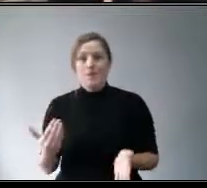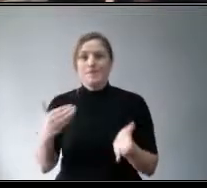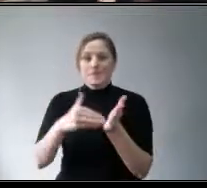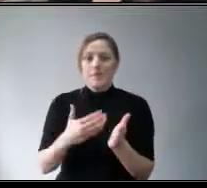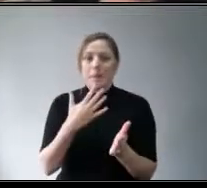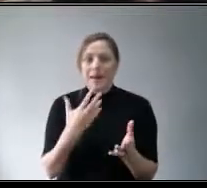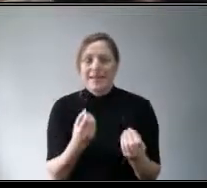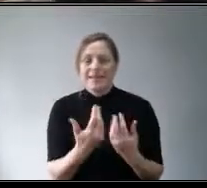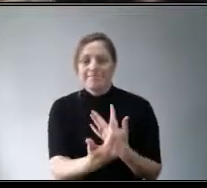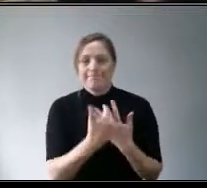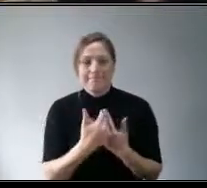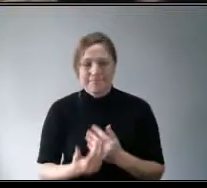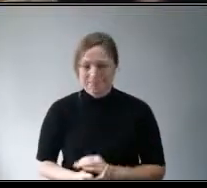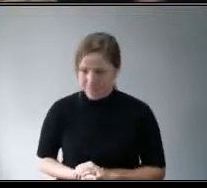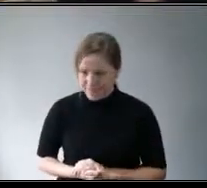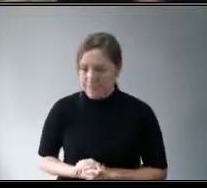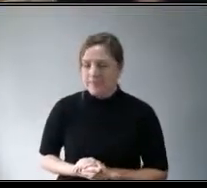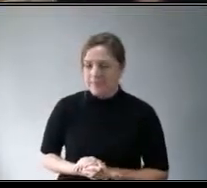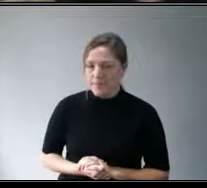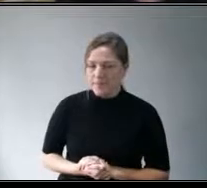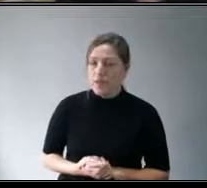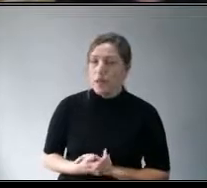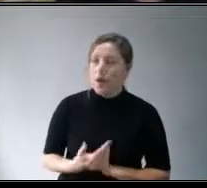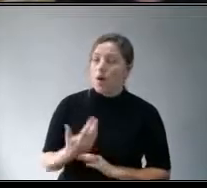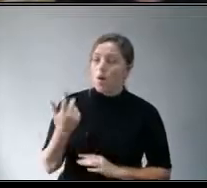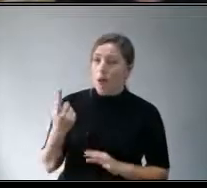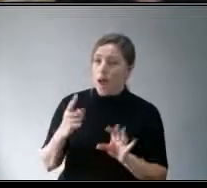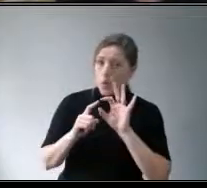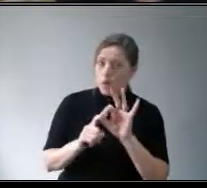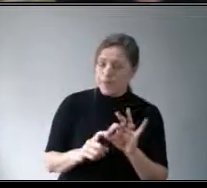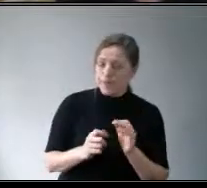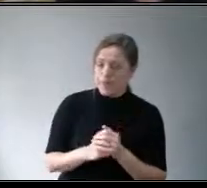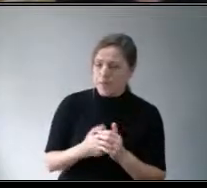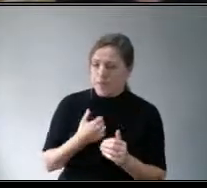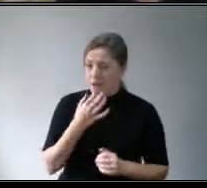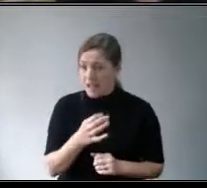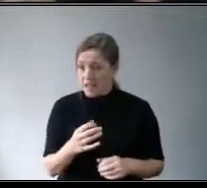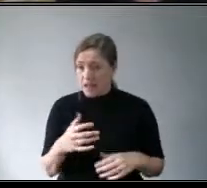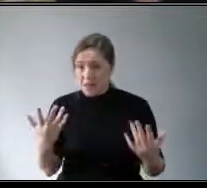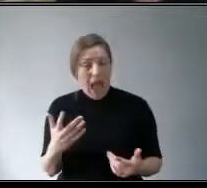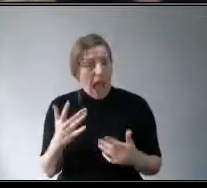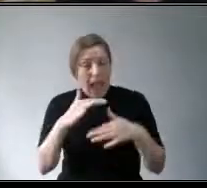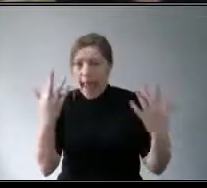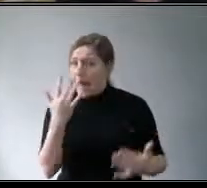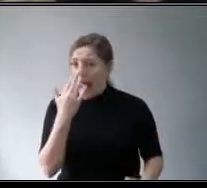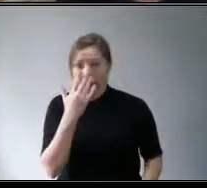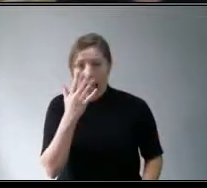so one question i've had is is there an age limit for this program and is it suitable for